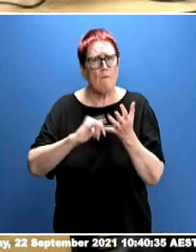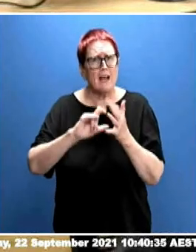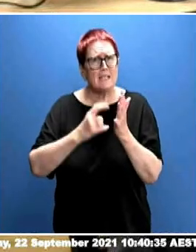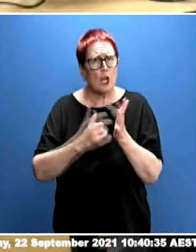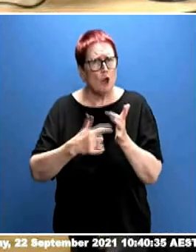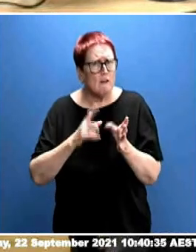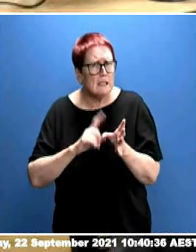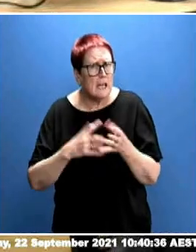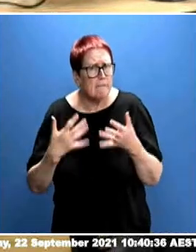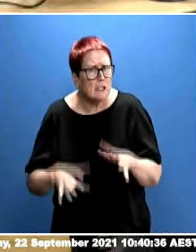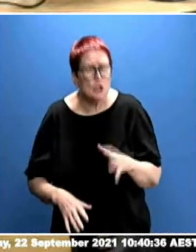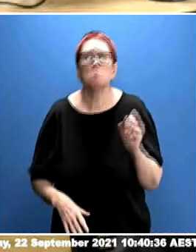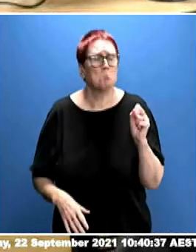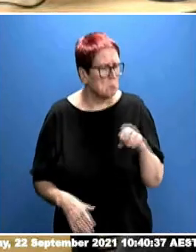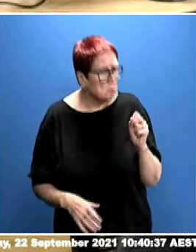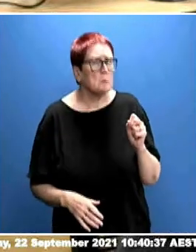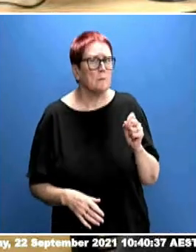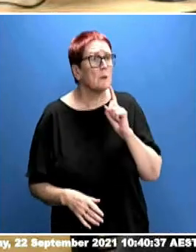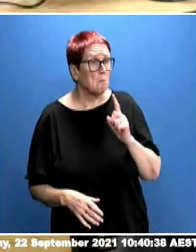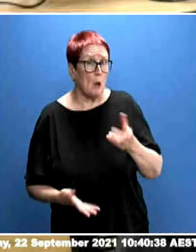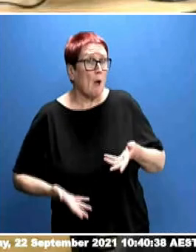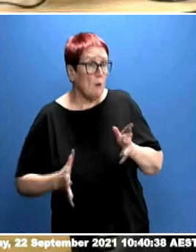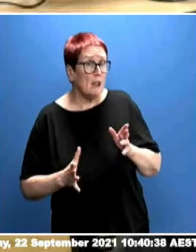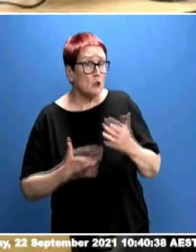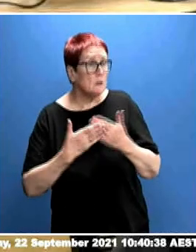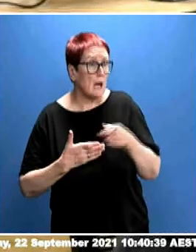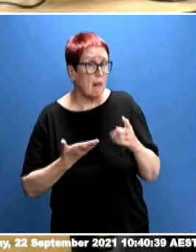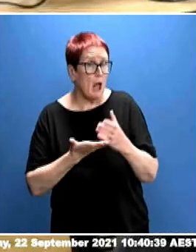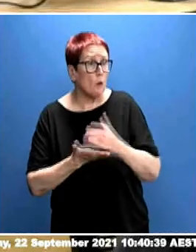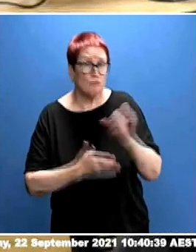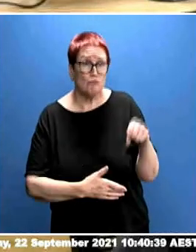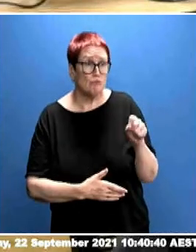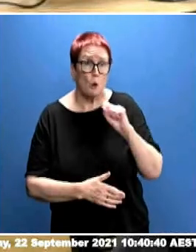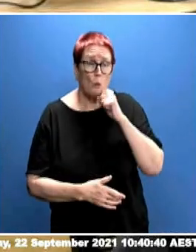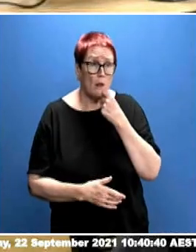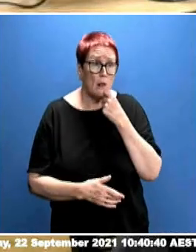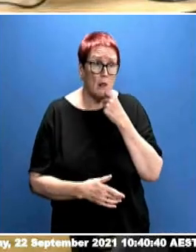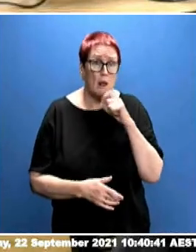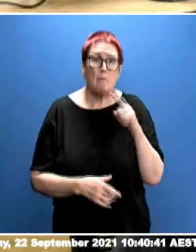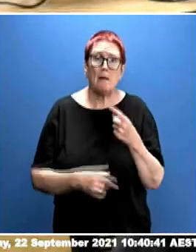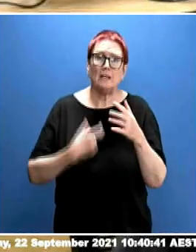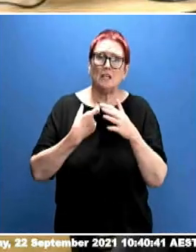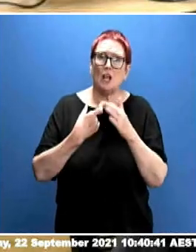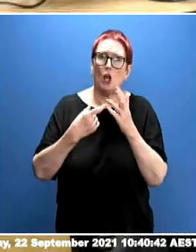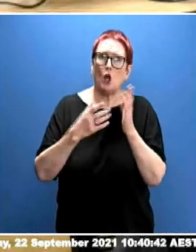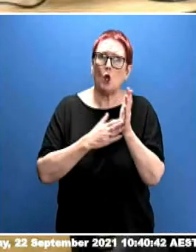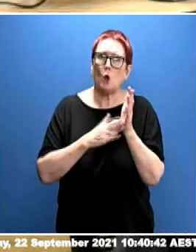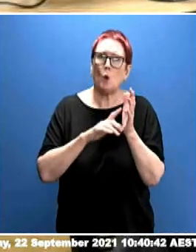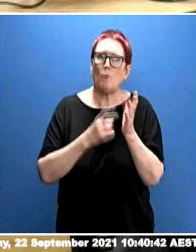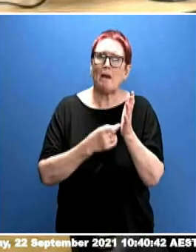I did --- I suggested that I would do that, but Kummara stopped working with me, so.